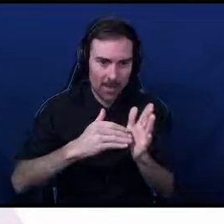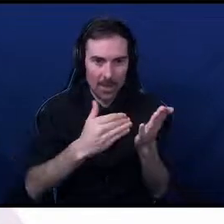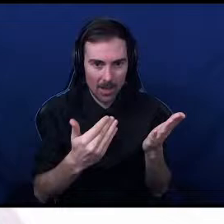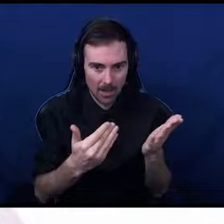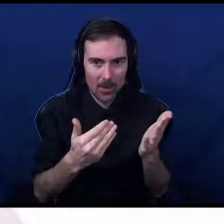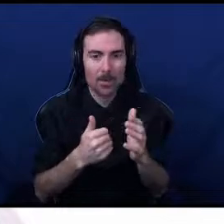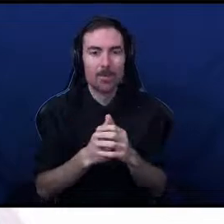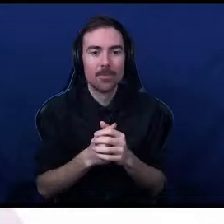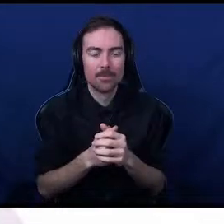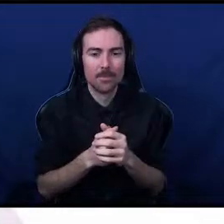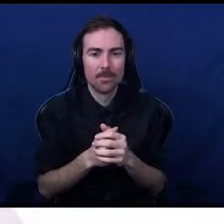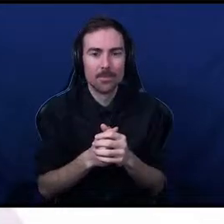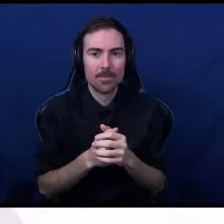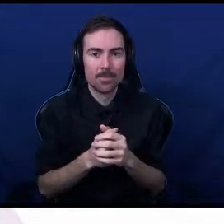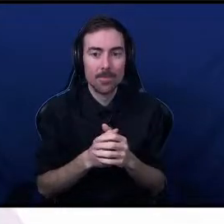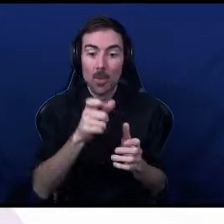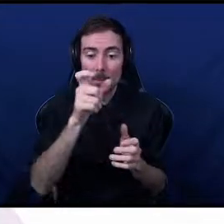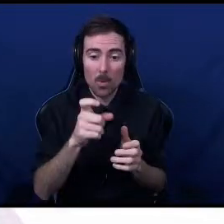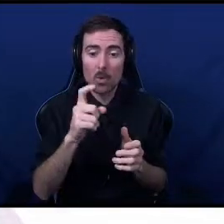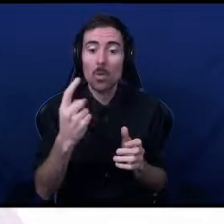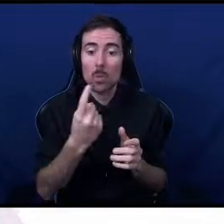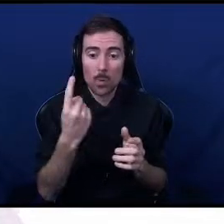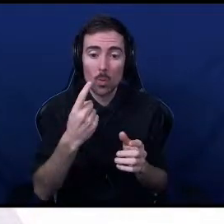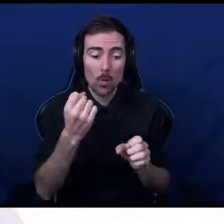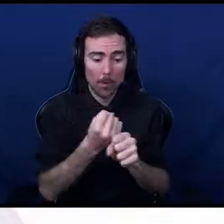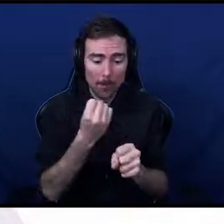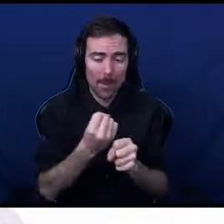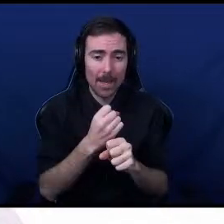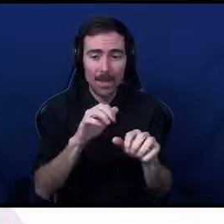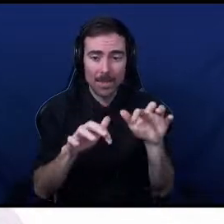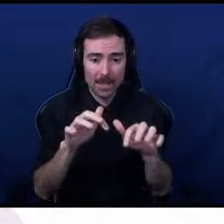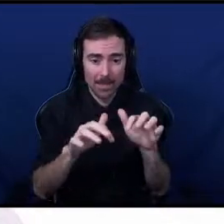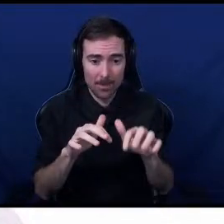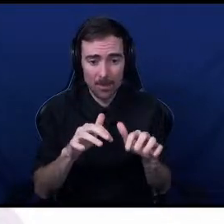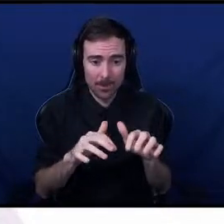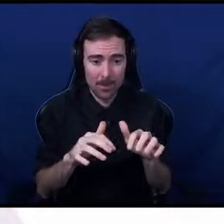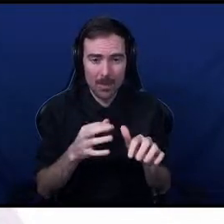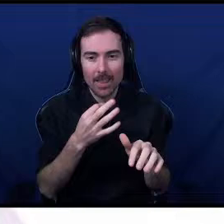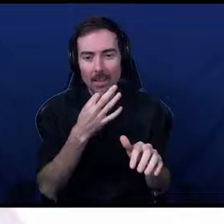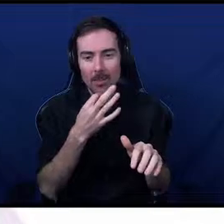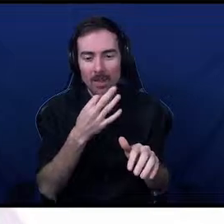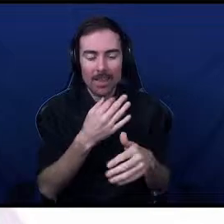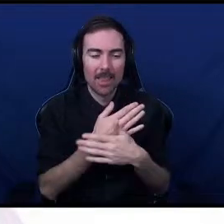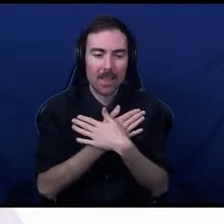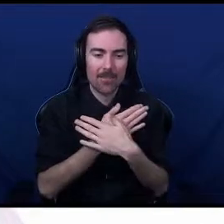inventors of the keyboard. There's actually a love story at the beginning of the typewriter. So he was